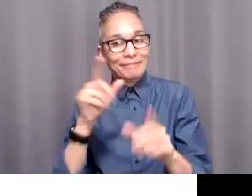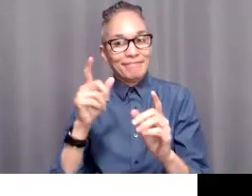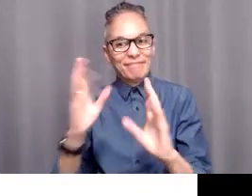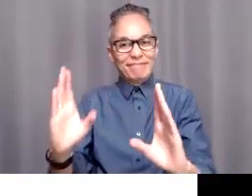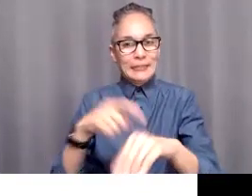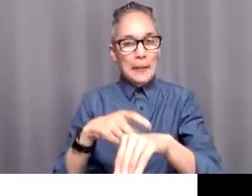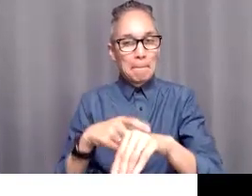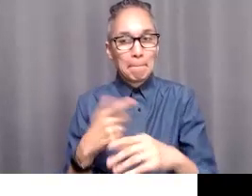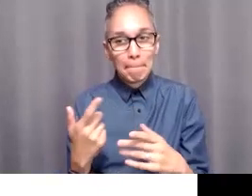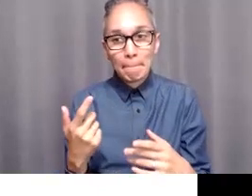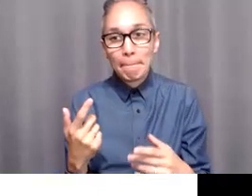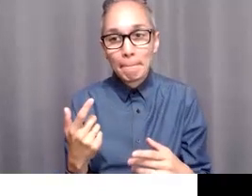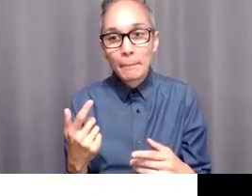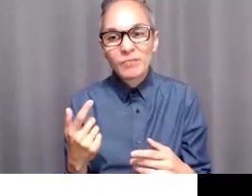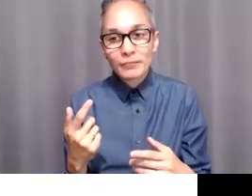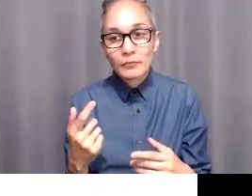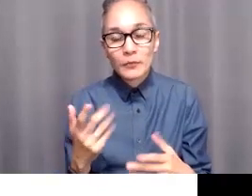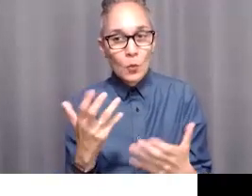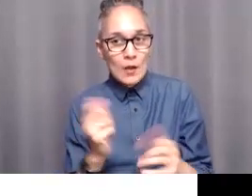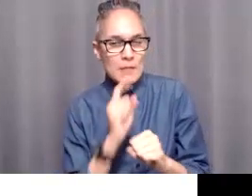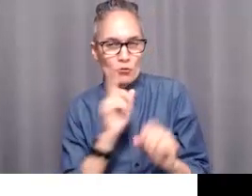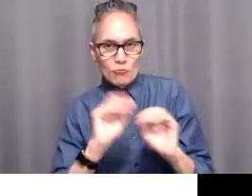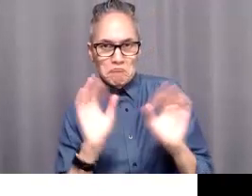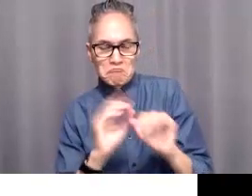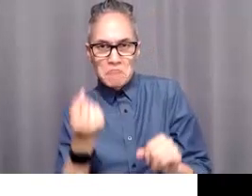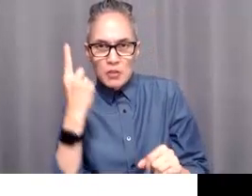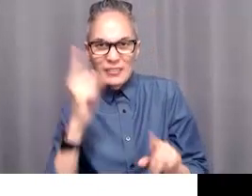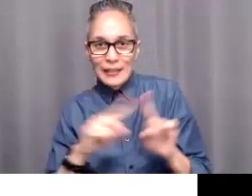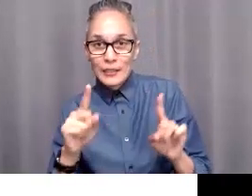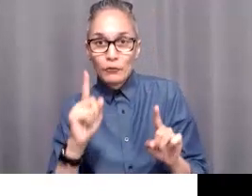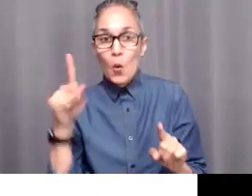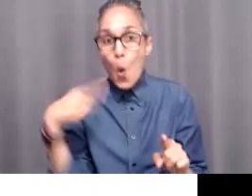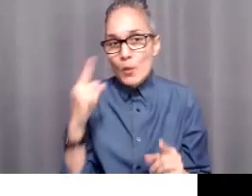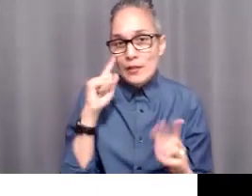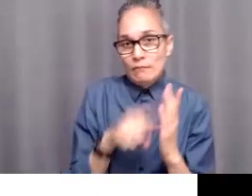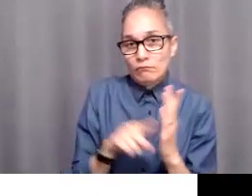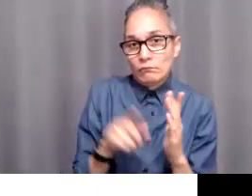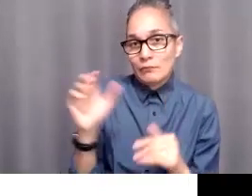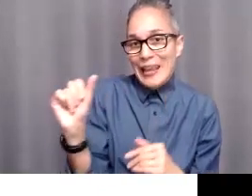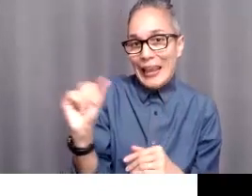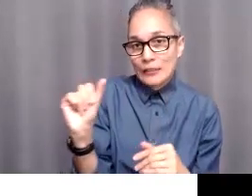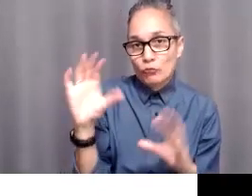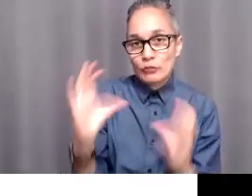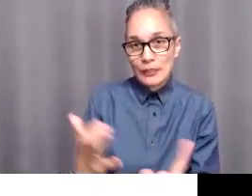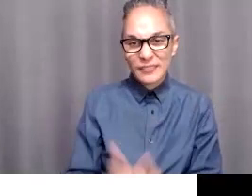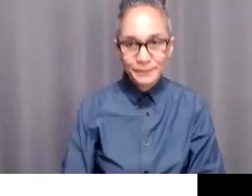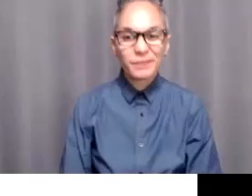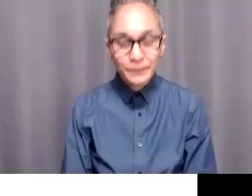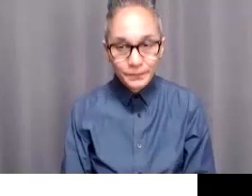And so we just want to make sure that everyone understands that. Okay.